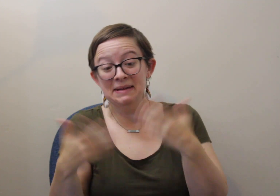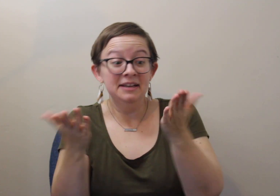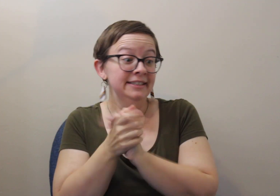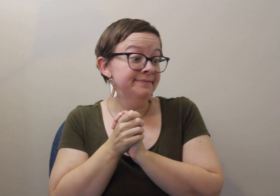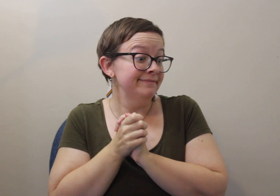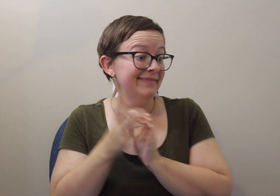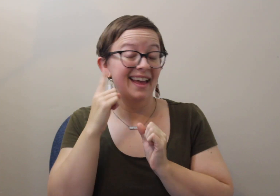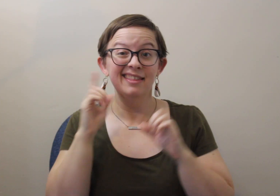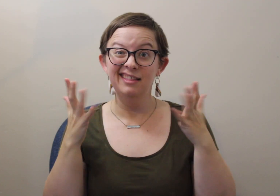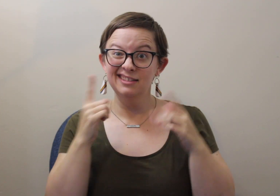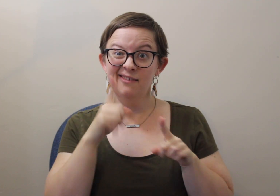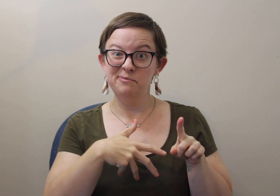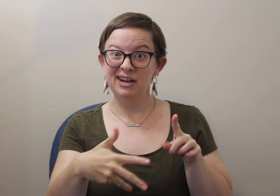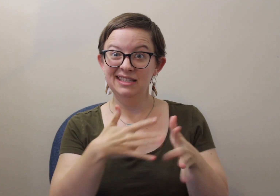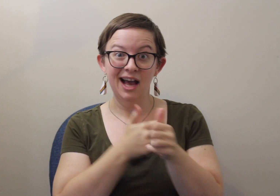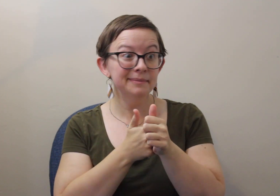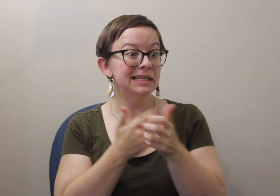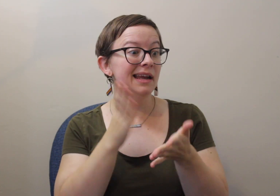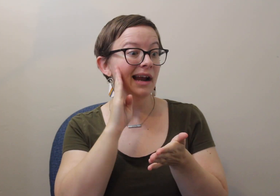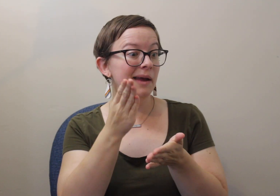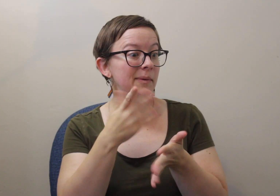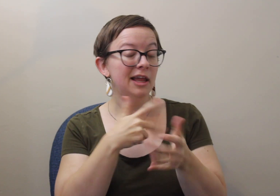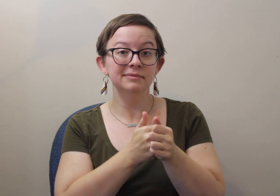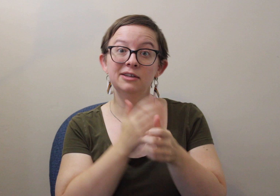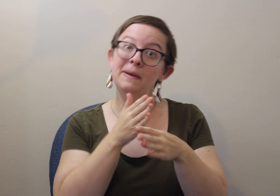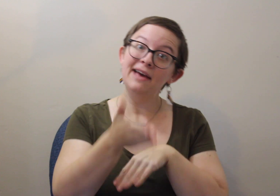But other than that I guess that's all for the pregnancy update.